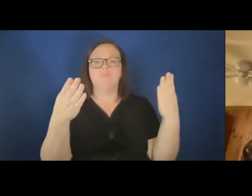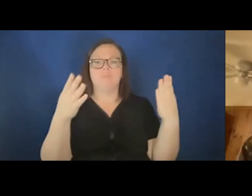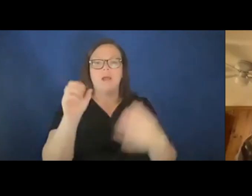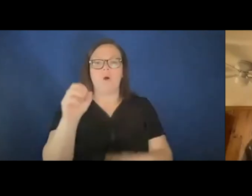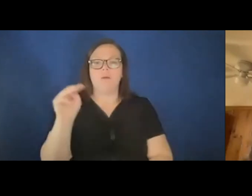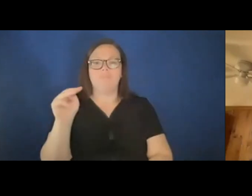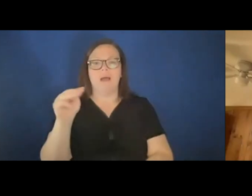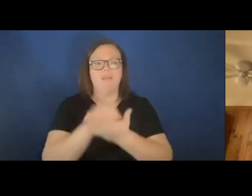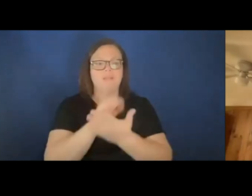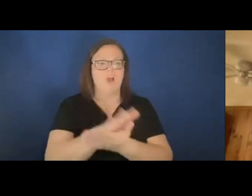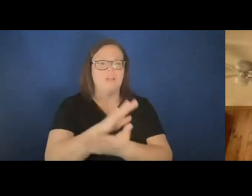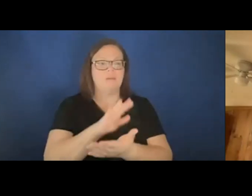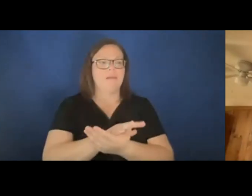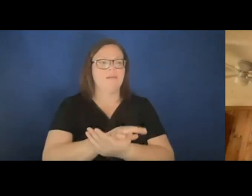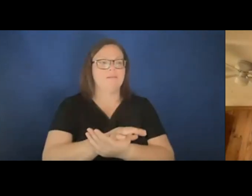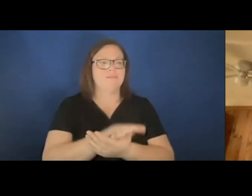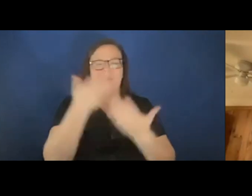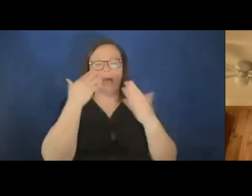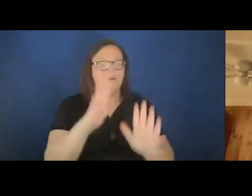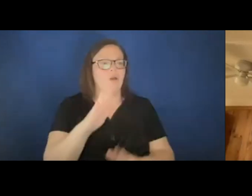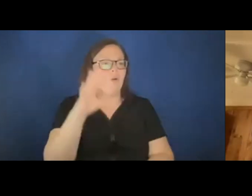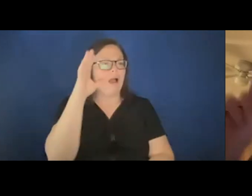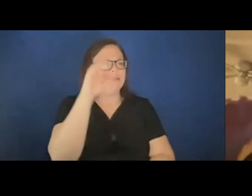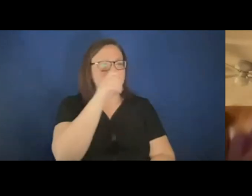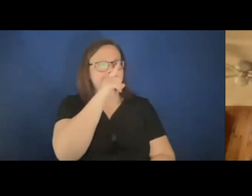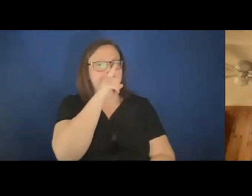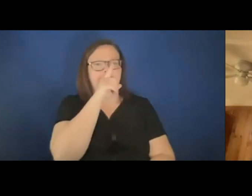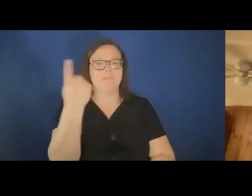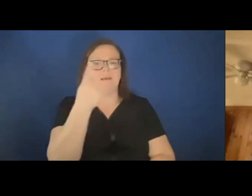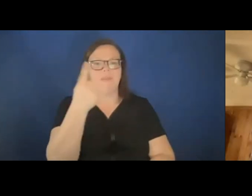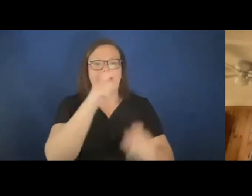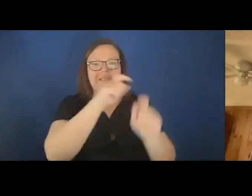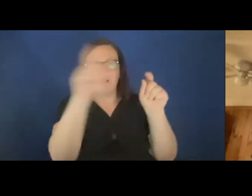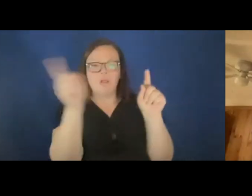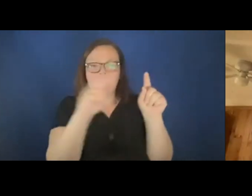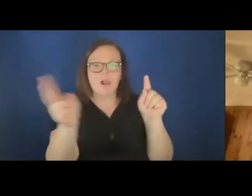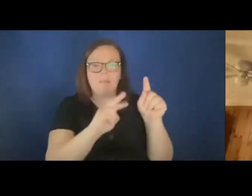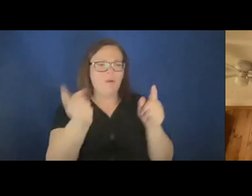and--I don't know--it's anonymous something who's like scanning through it and I'm like,